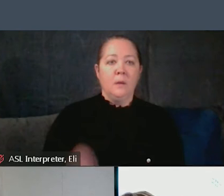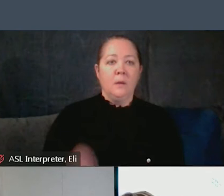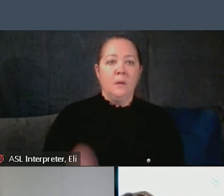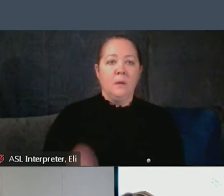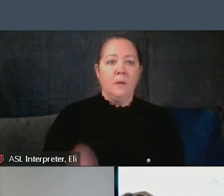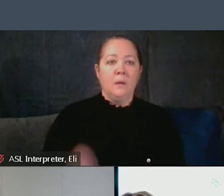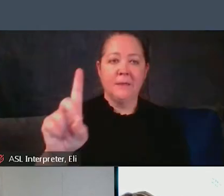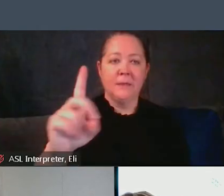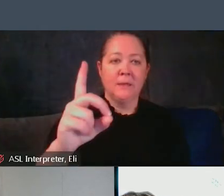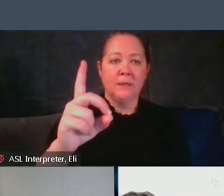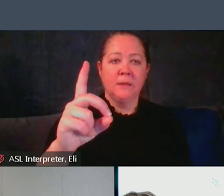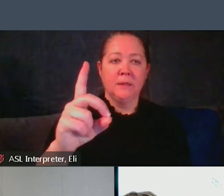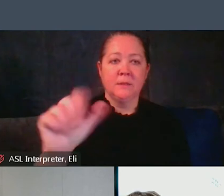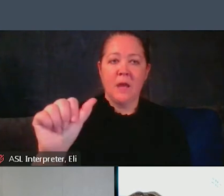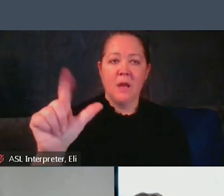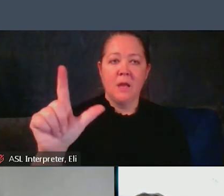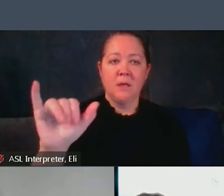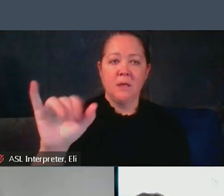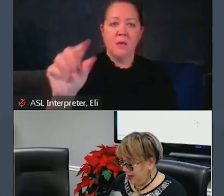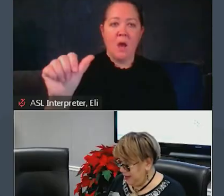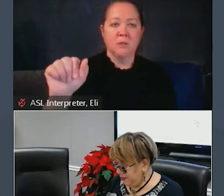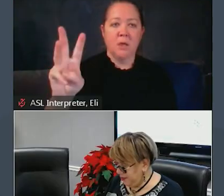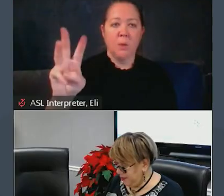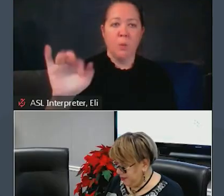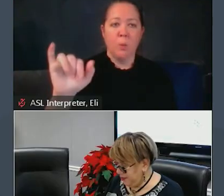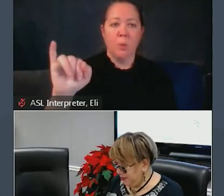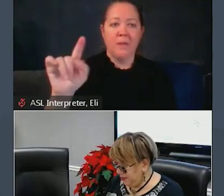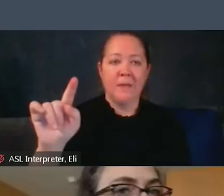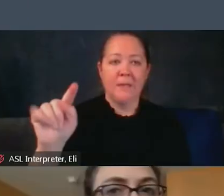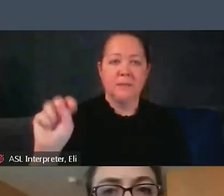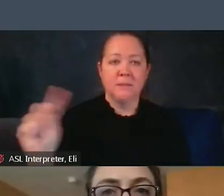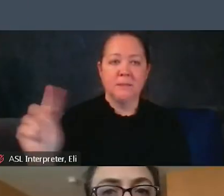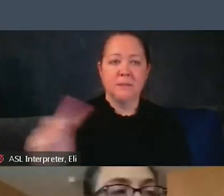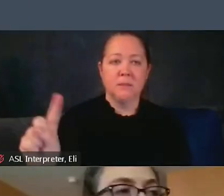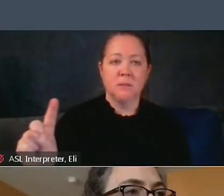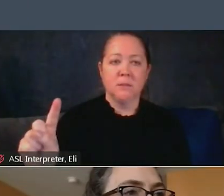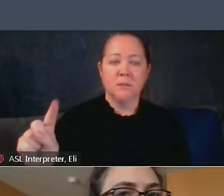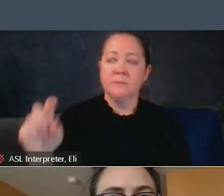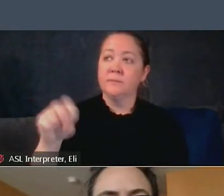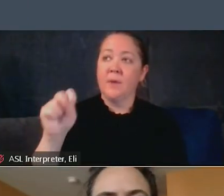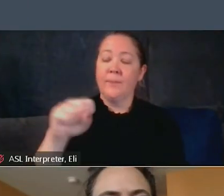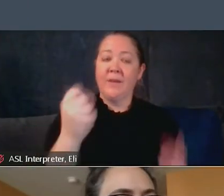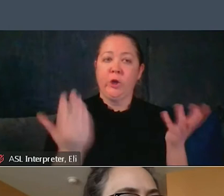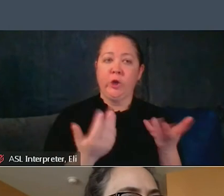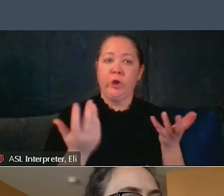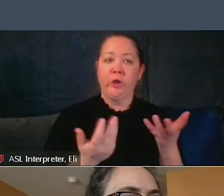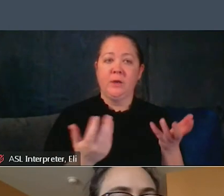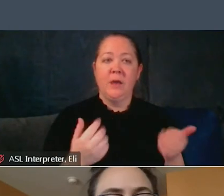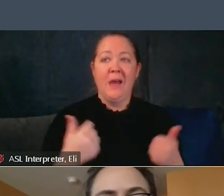yes, I'm here. Thank you. Okay, we're rolling. Okay. I'll try not to repeat what others have said. In fact,